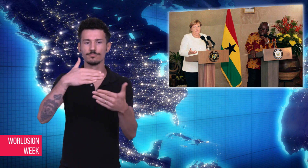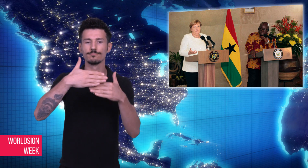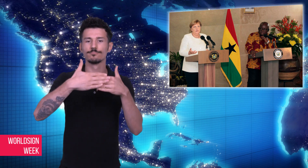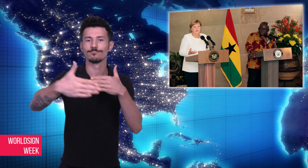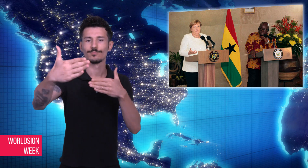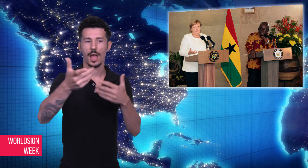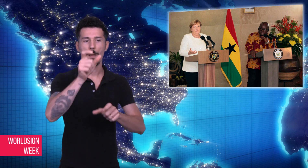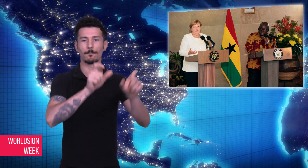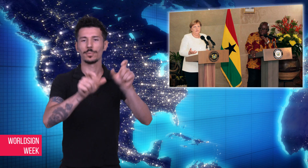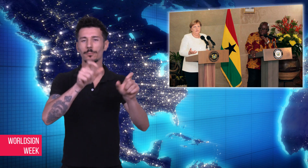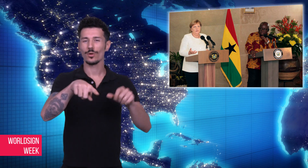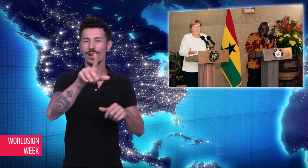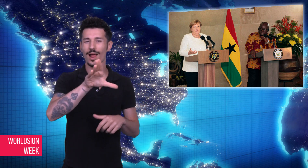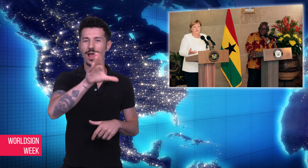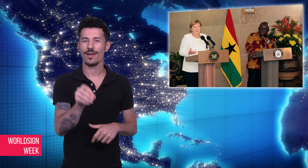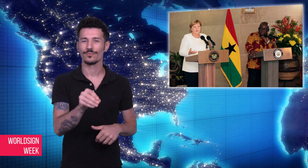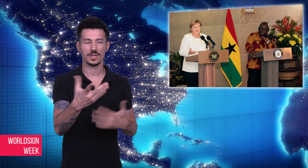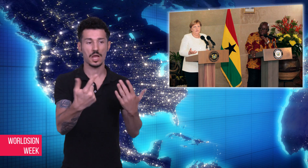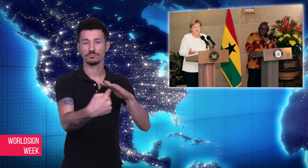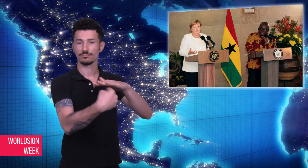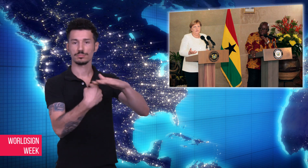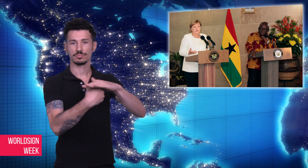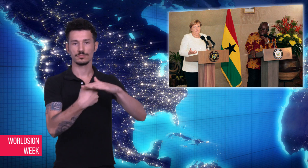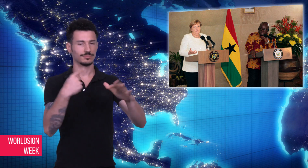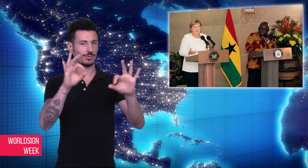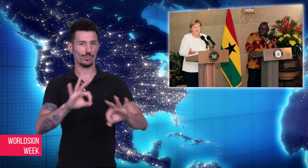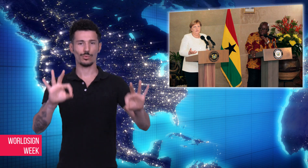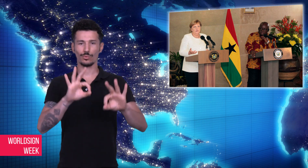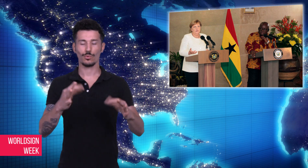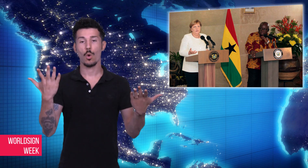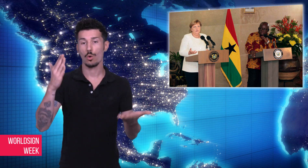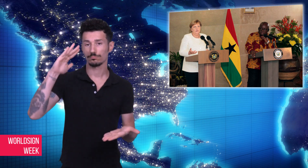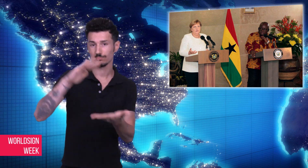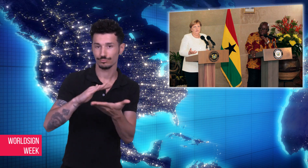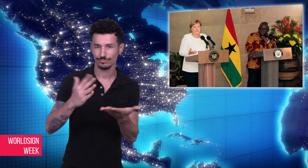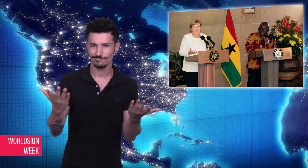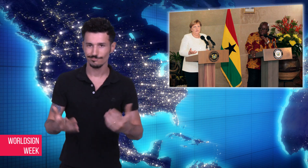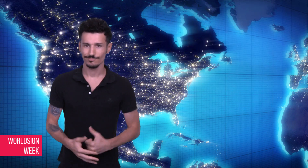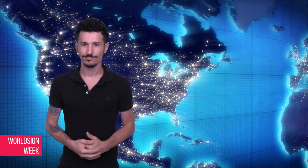to remain on the continent.